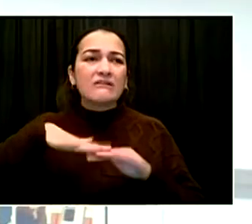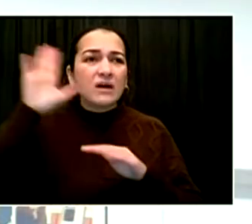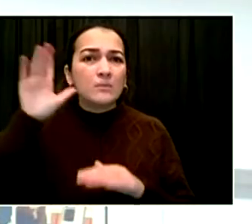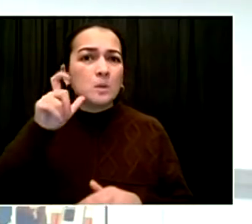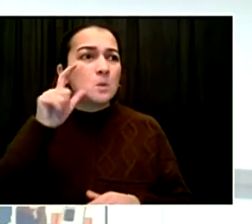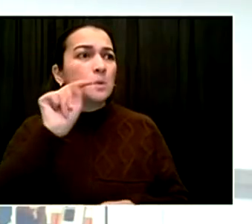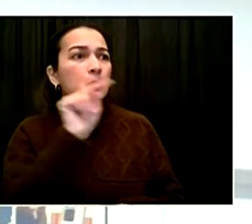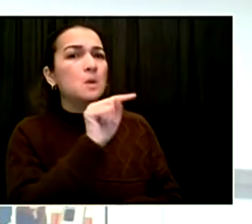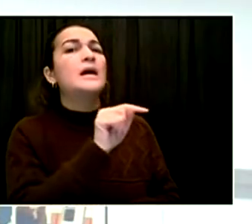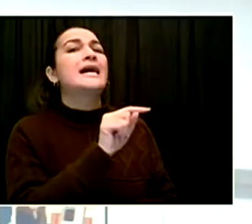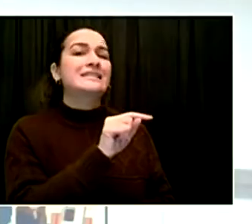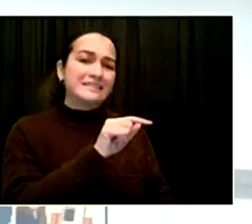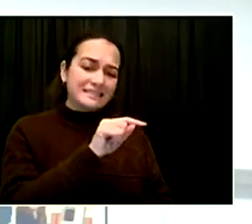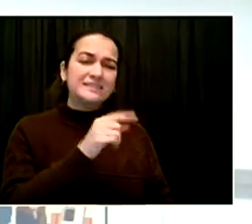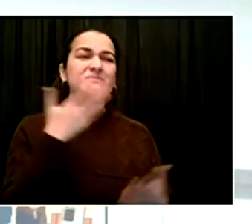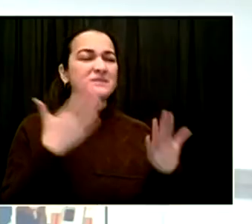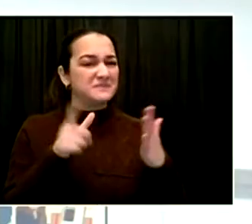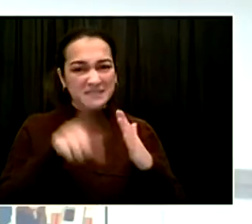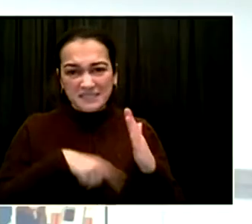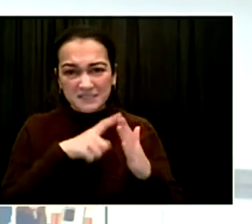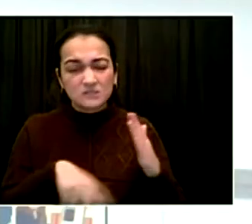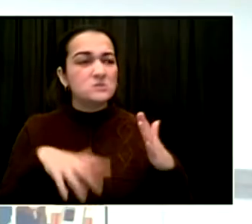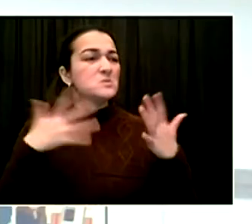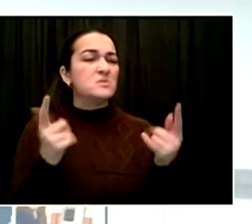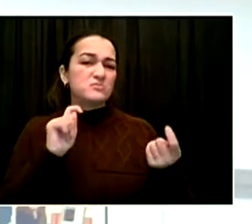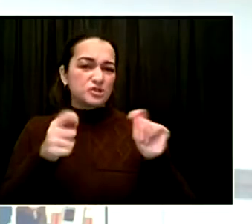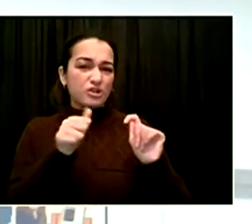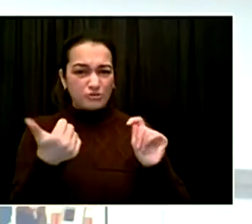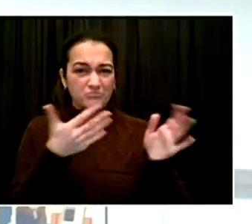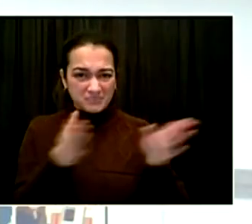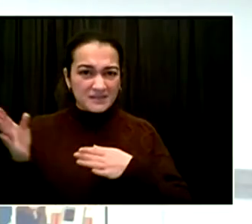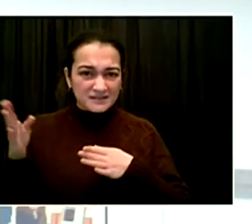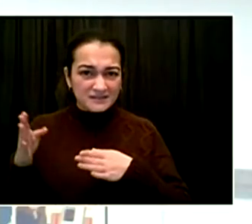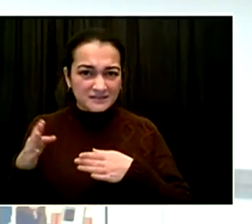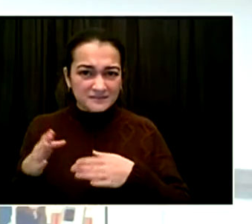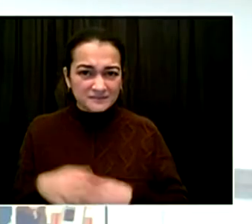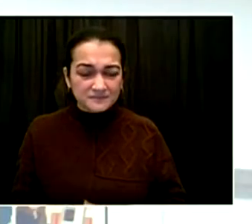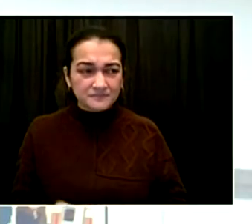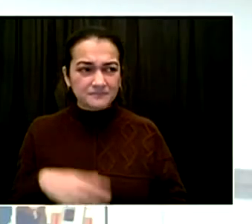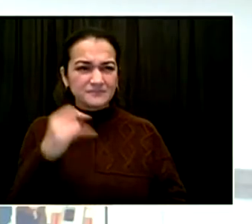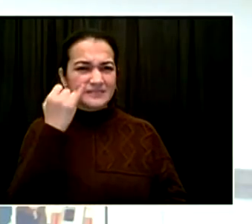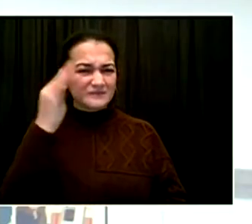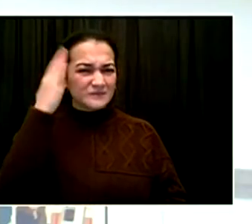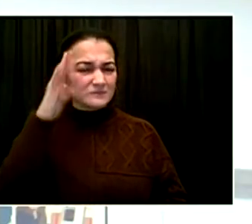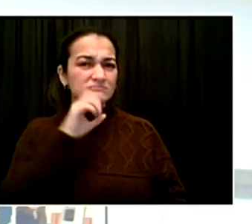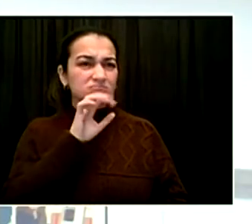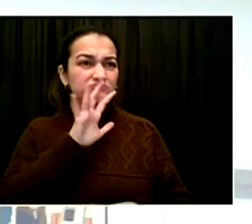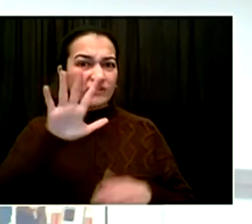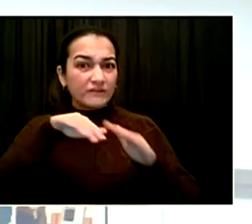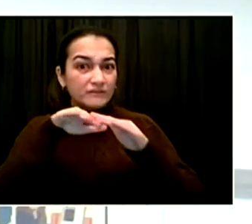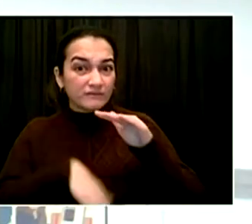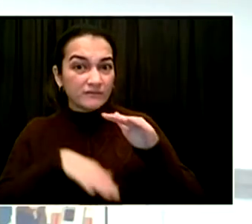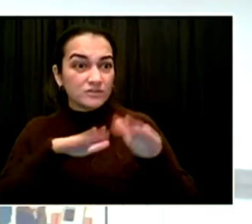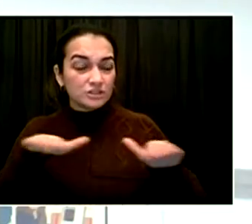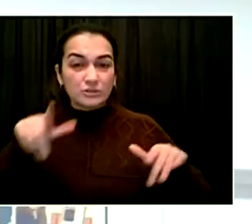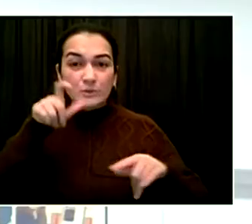AN OLDER ADULT AND UNDERLYING HEALTH CONDITION AND A CHILD NOT YET ELIGIBLE TO BE